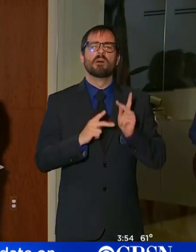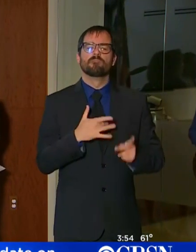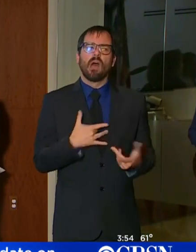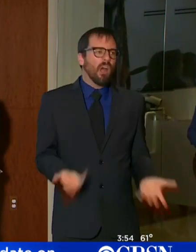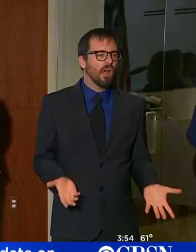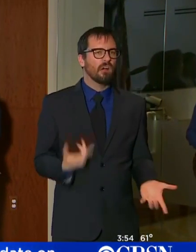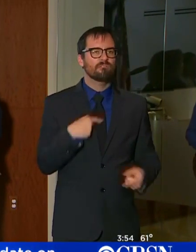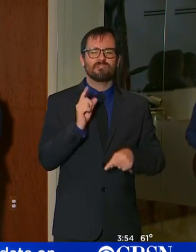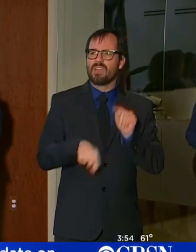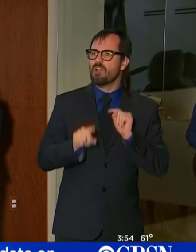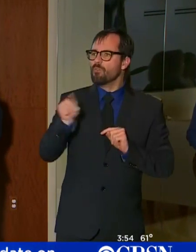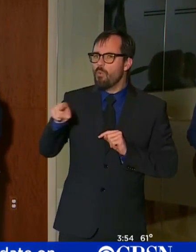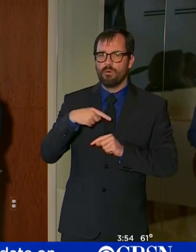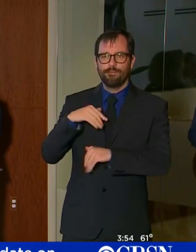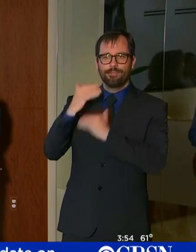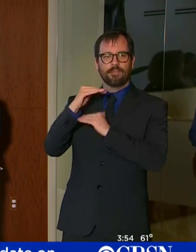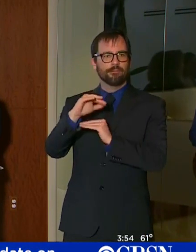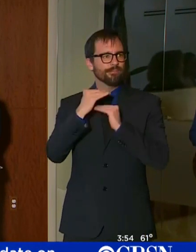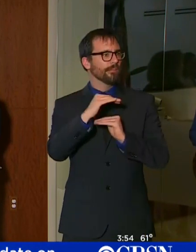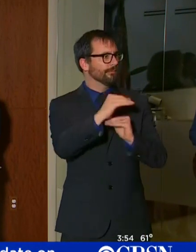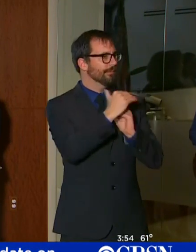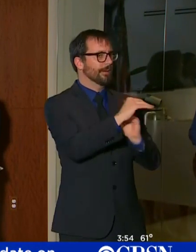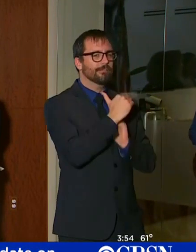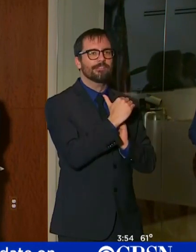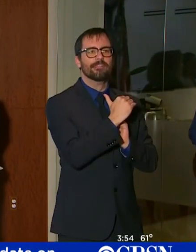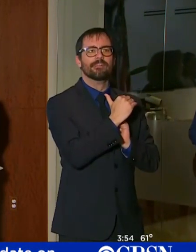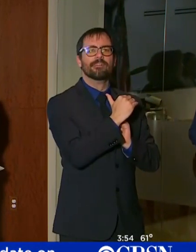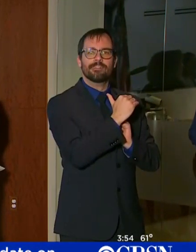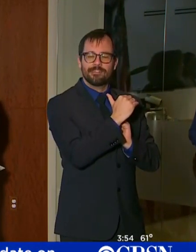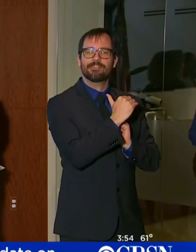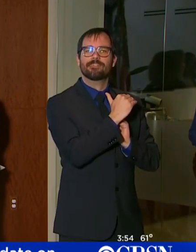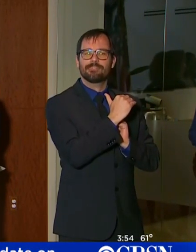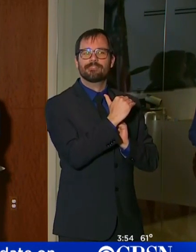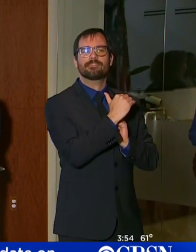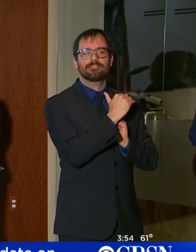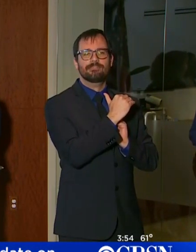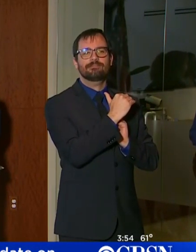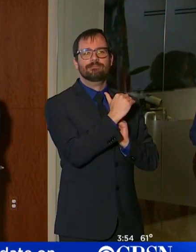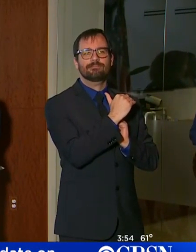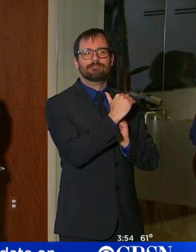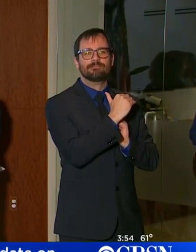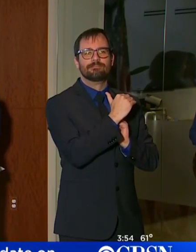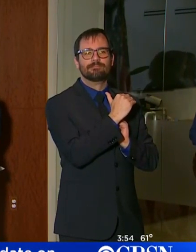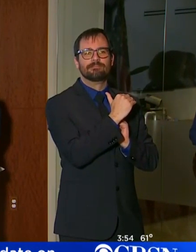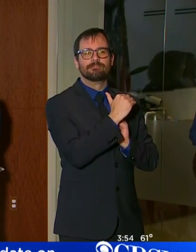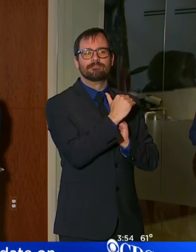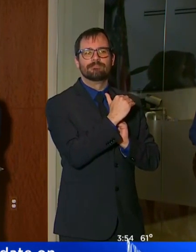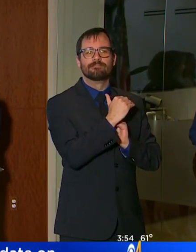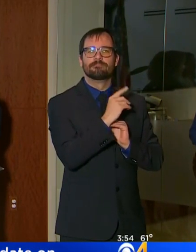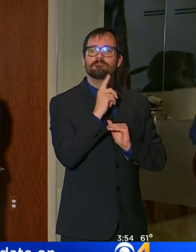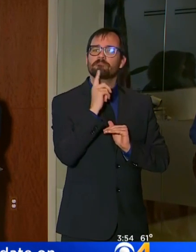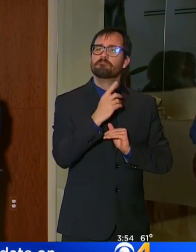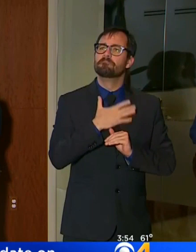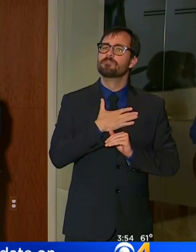MANY PEOPLE HAVE TALKED TO ME ABOUT THE FACT THAT IF THEY COULD NO LONGER GO HERE OR GO